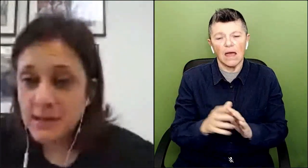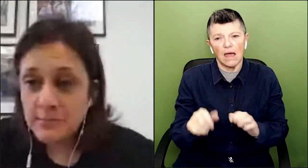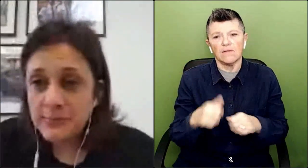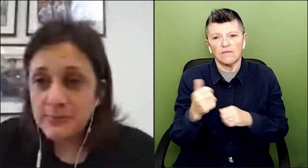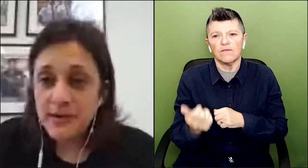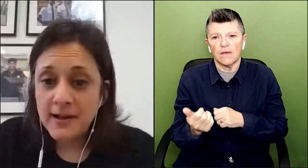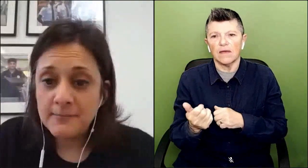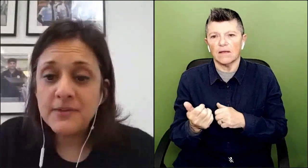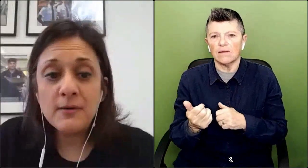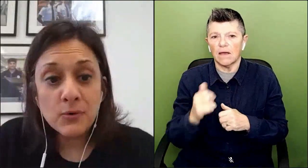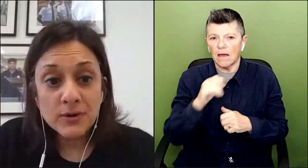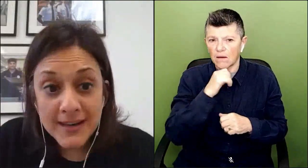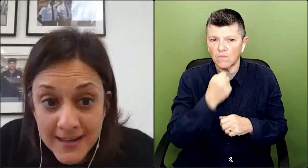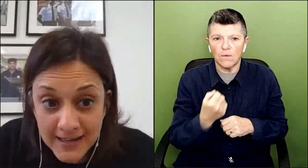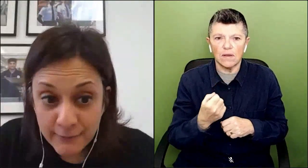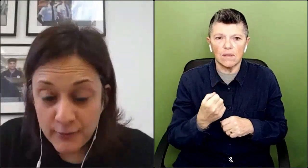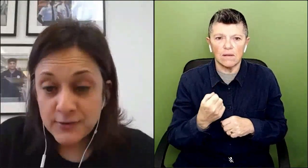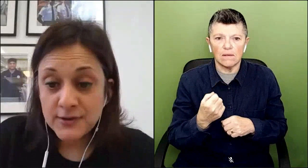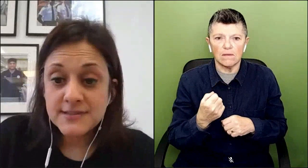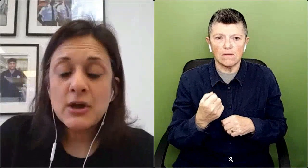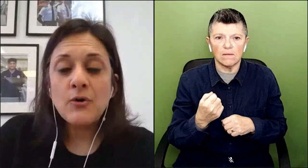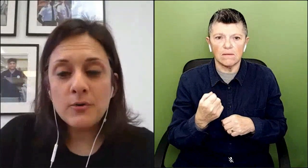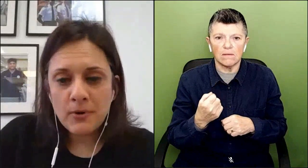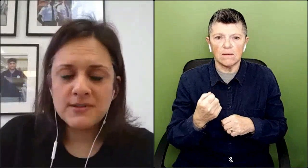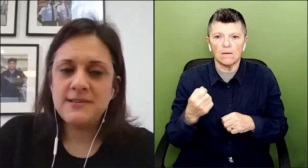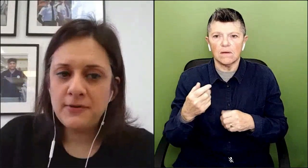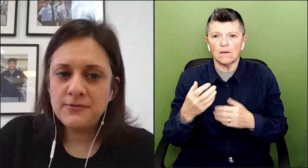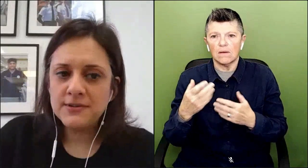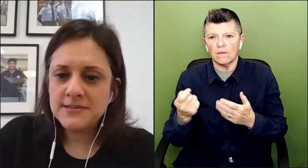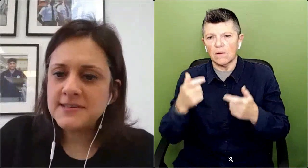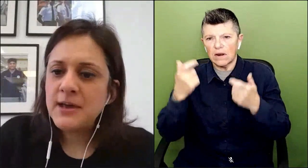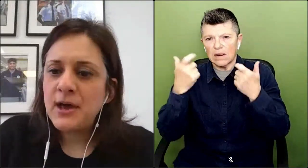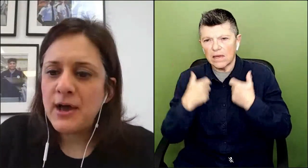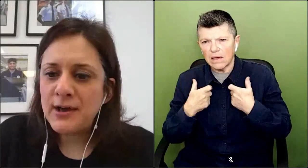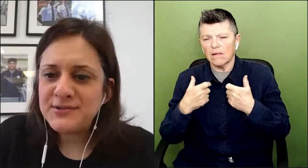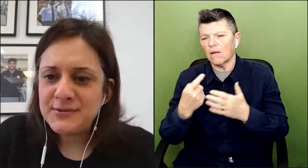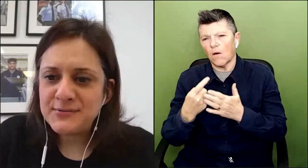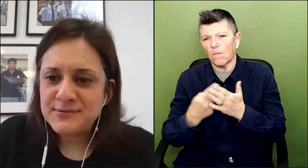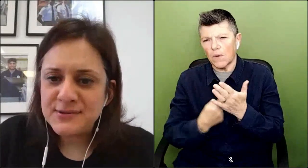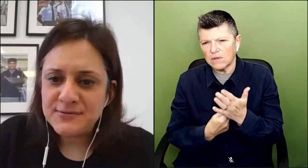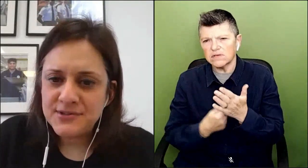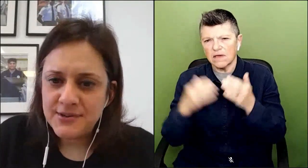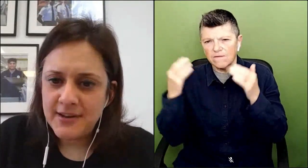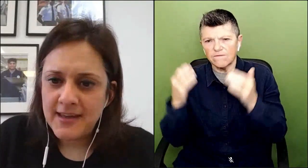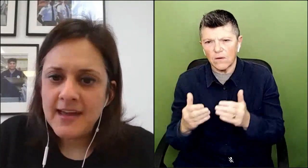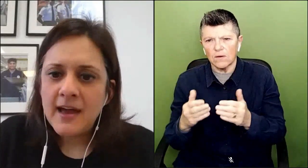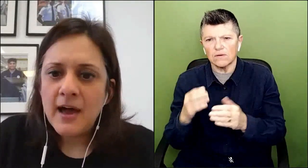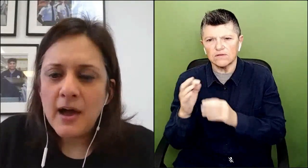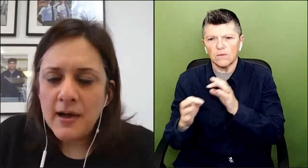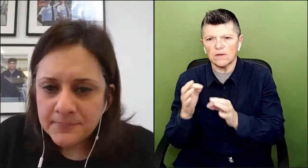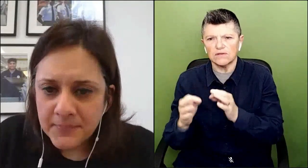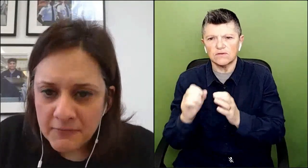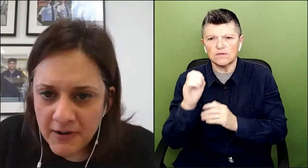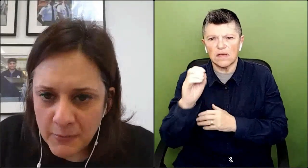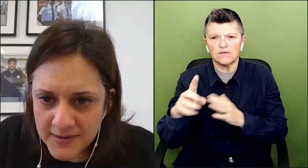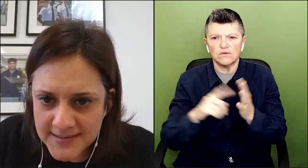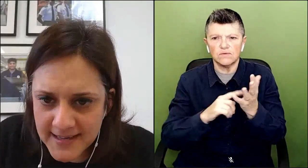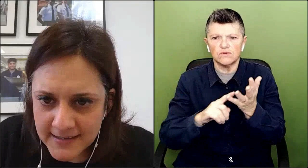a couple that are more legally focused or policy focused to Julie. All right, one second.